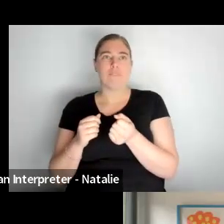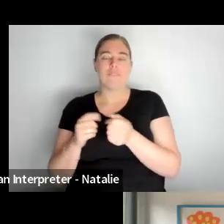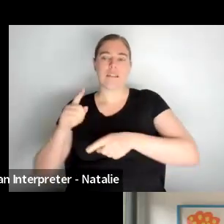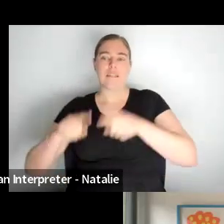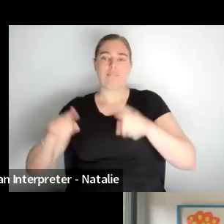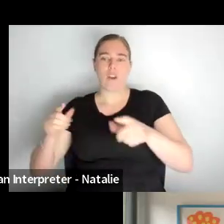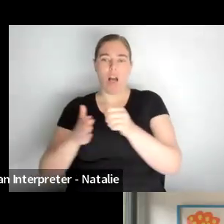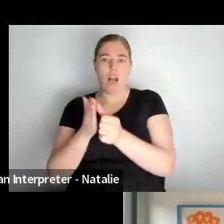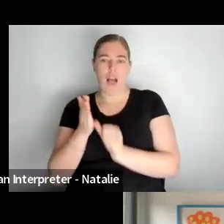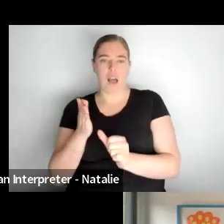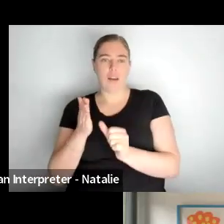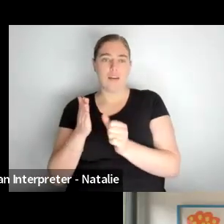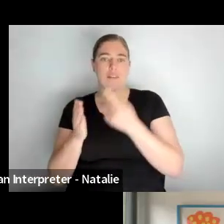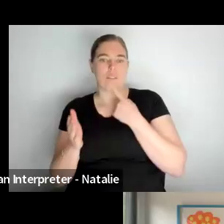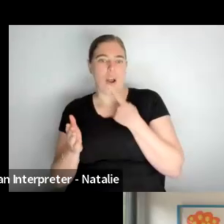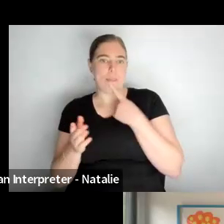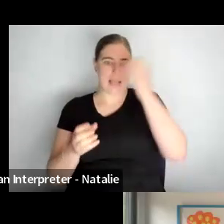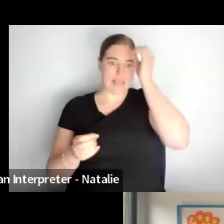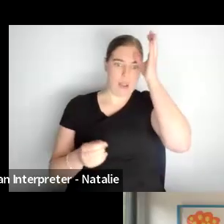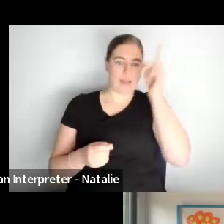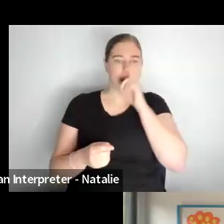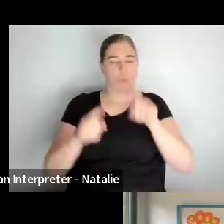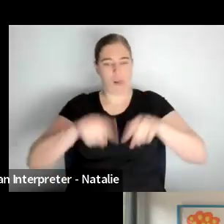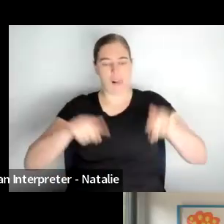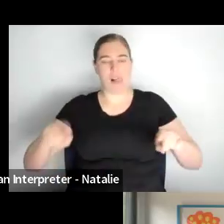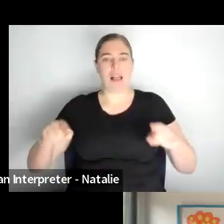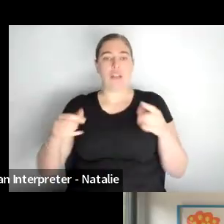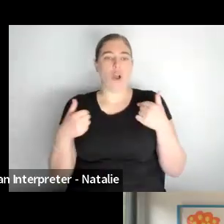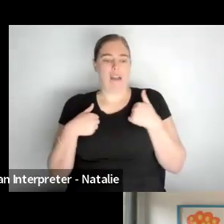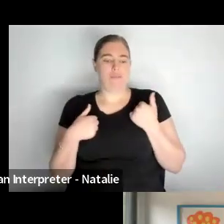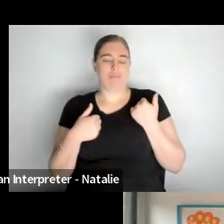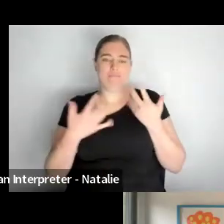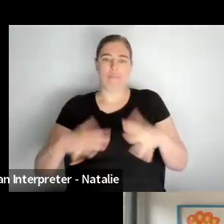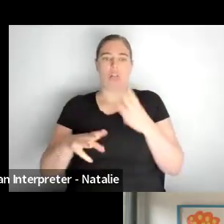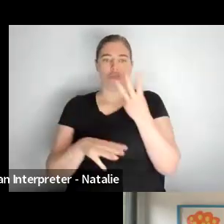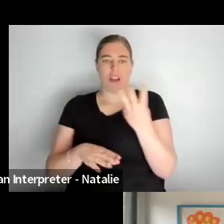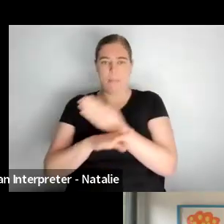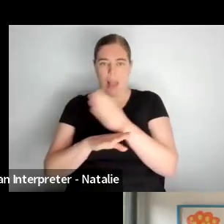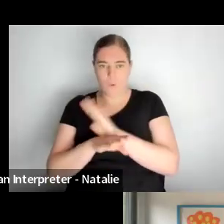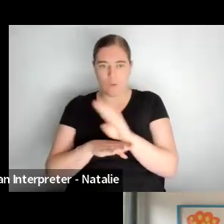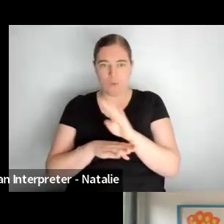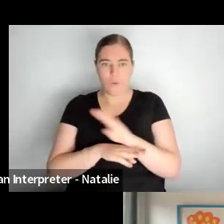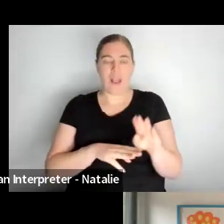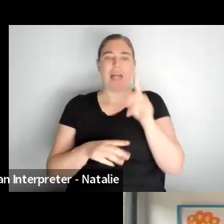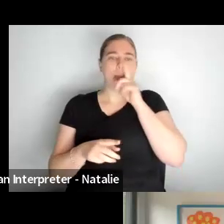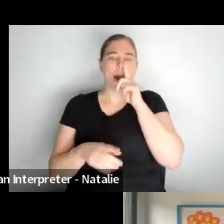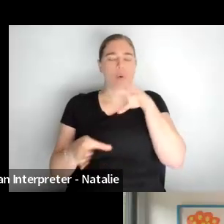I've been on three different art form panels and everyone is so different, and it's really kind of,